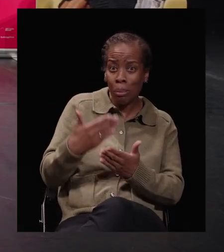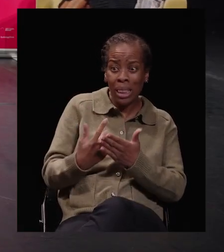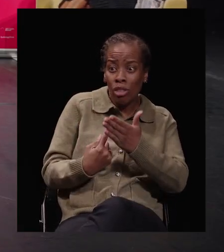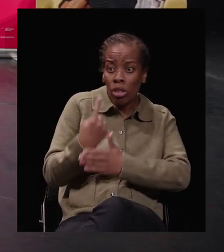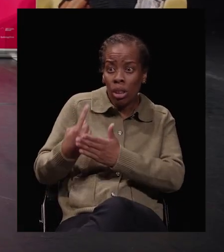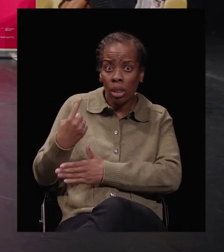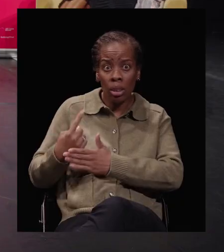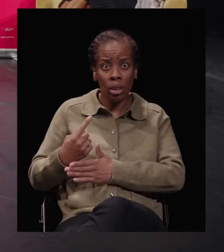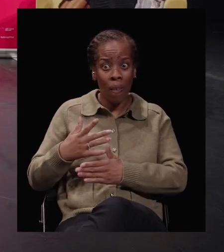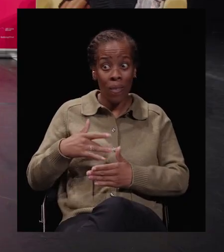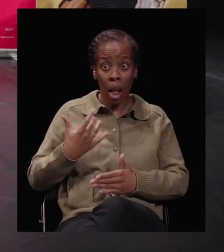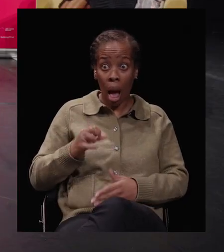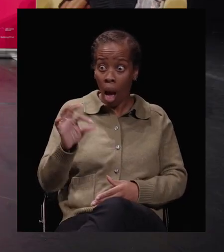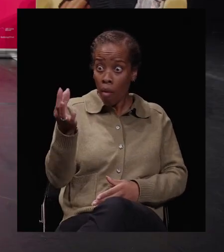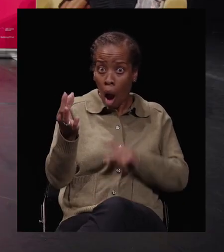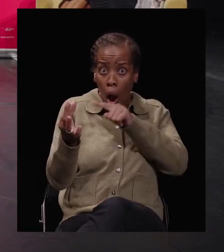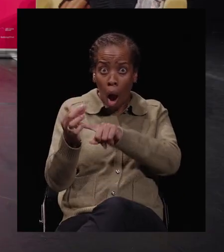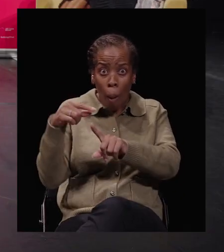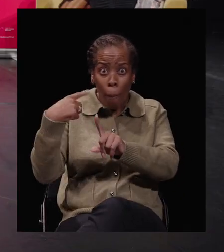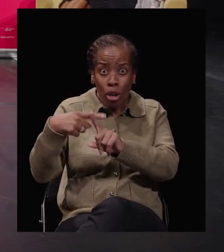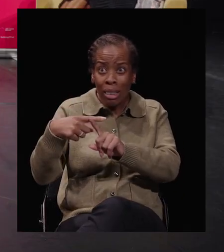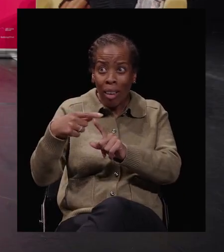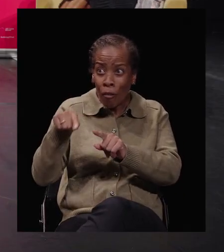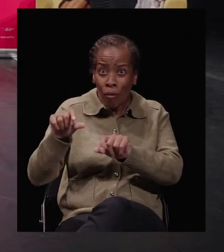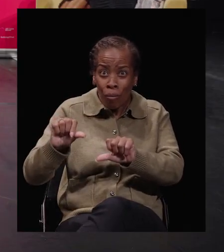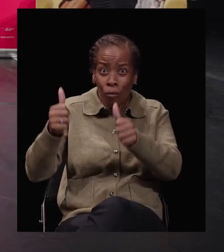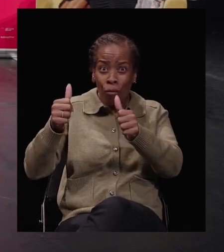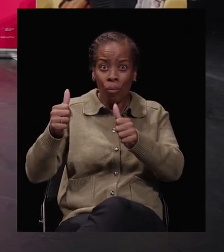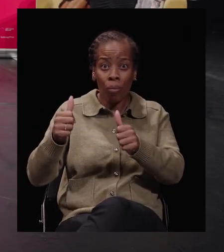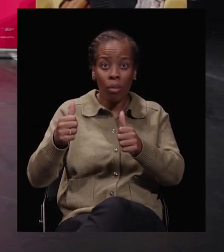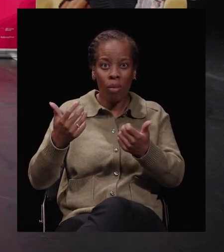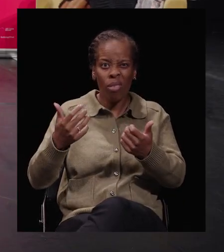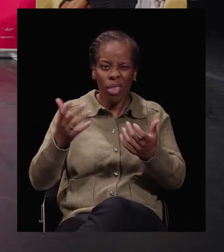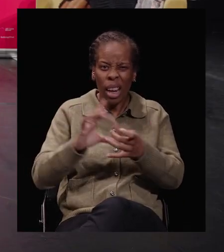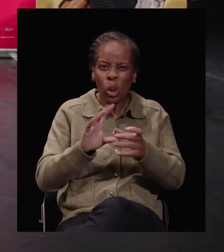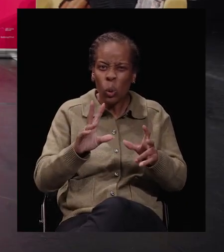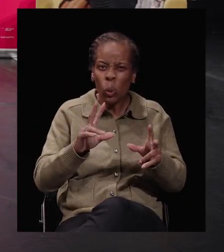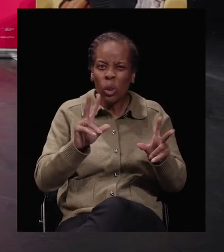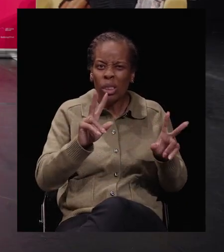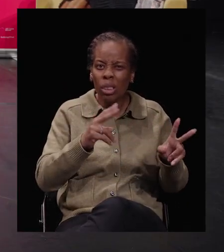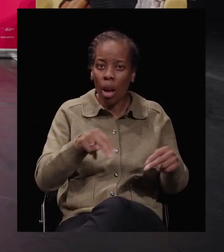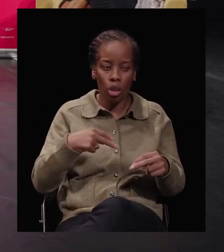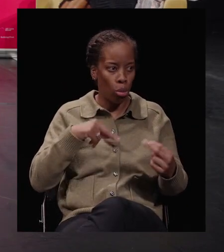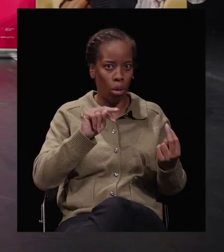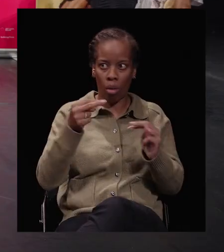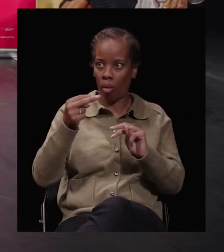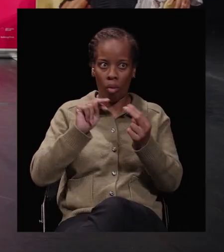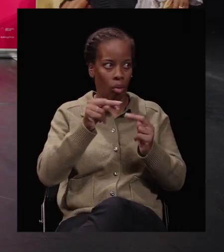What we're doing here is really working," in dance, for example? You're looking at each other with such.